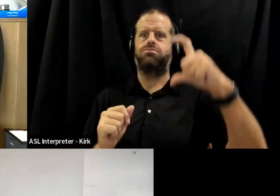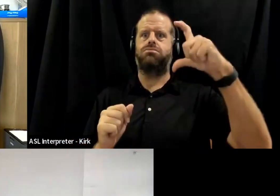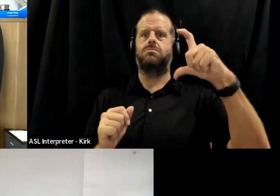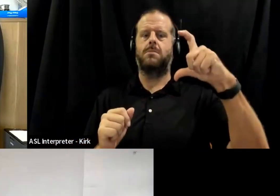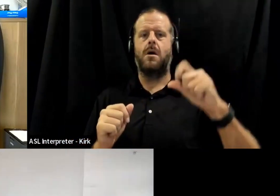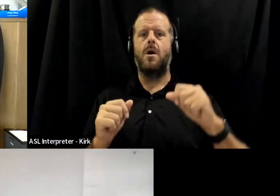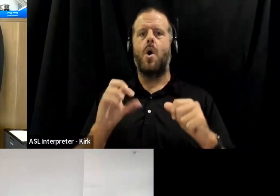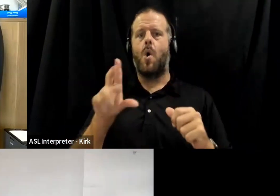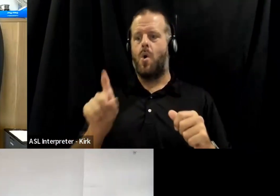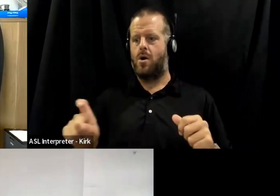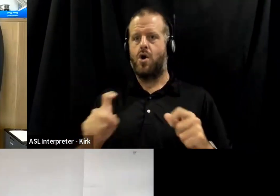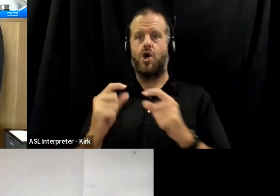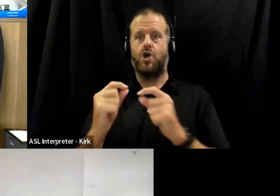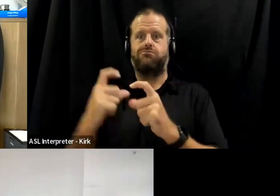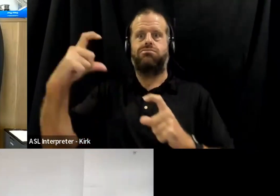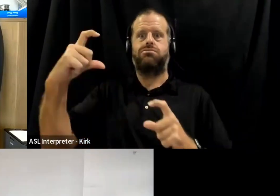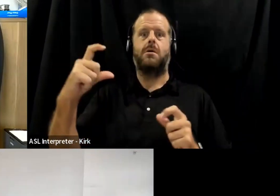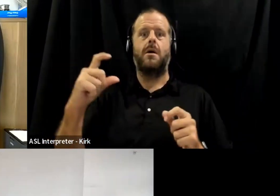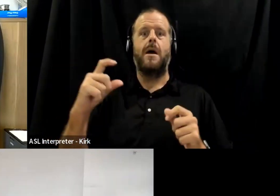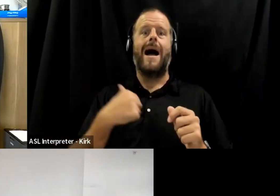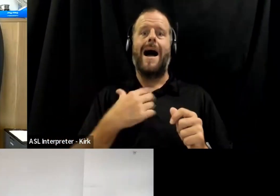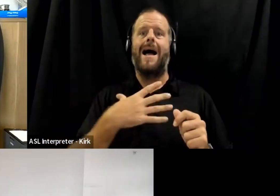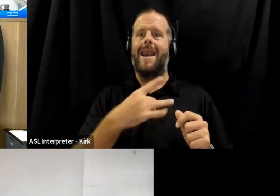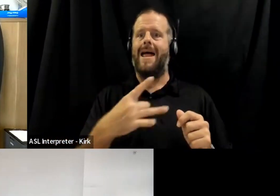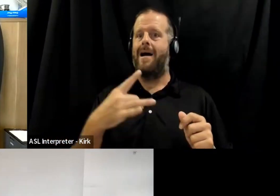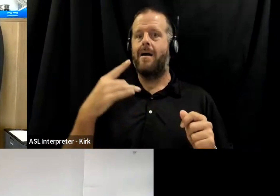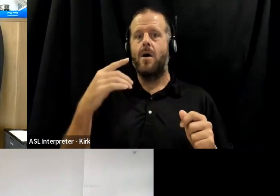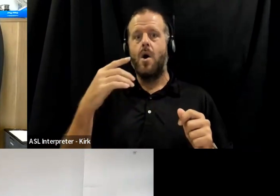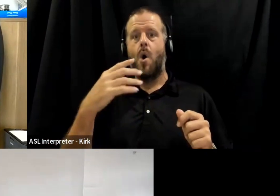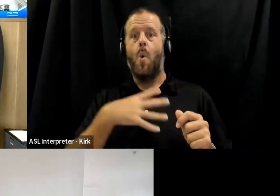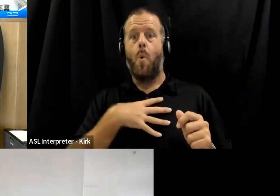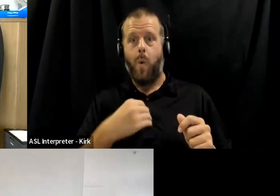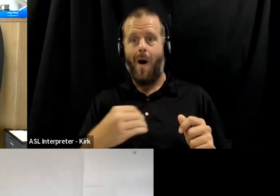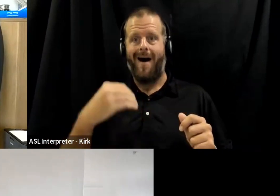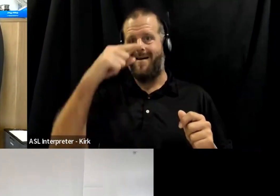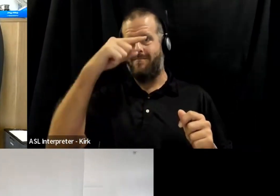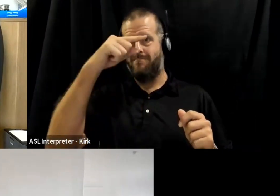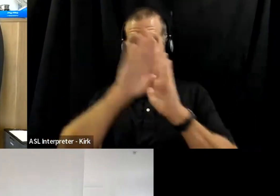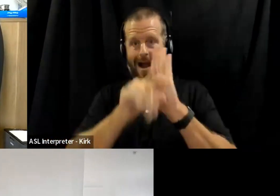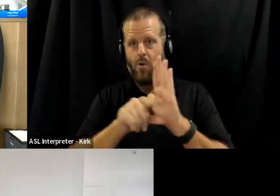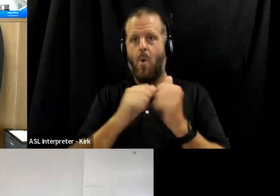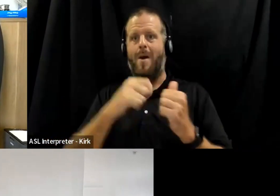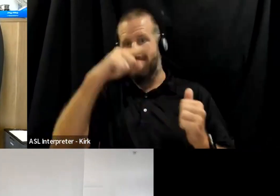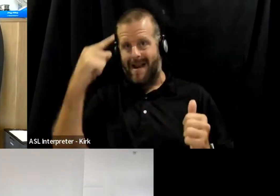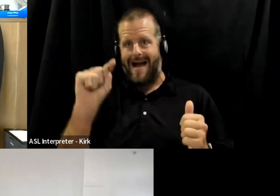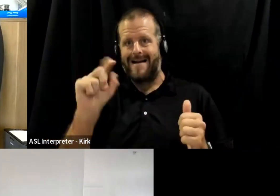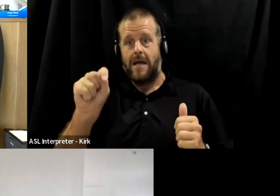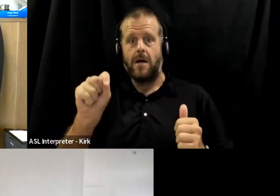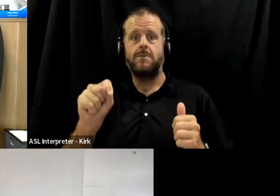a black background with white text. And when others are sharing their screen, I say, hey, temporarily, can you do the same